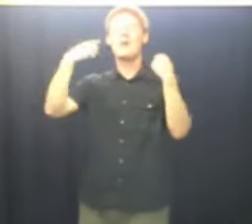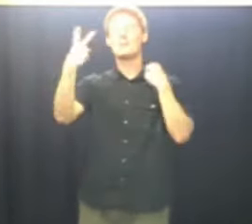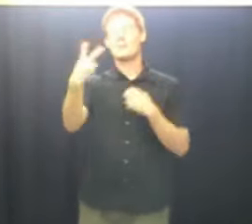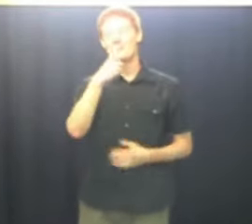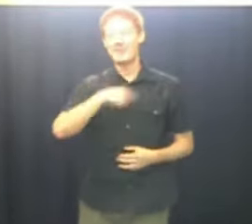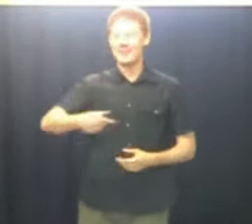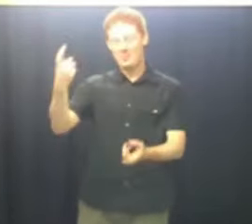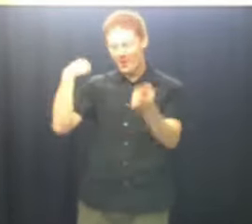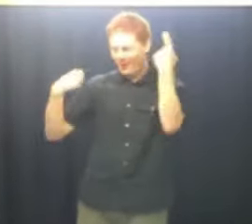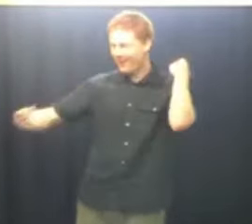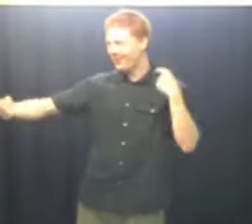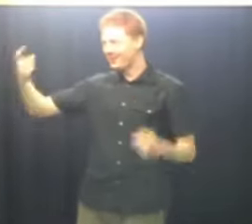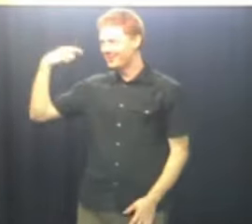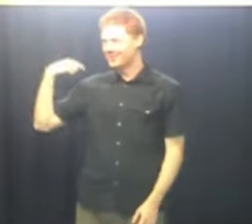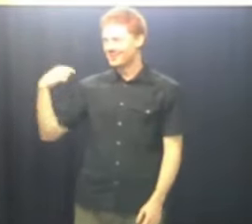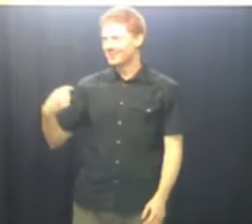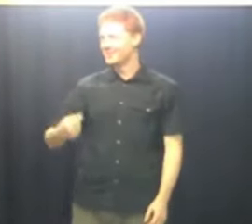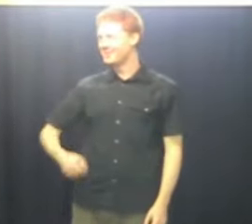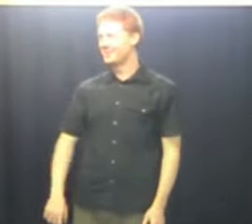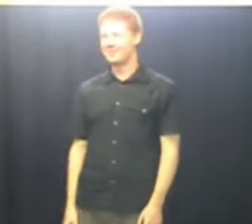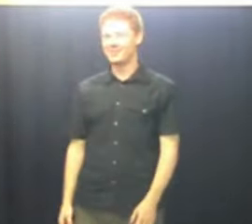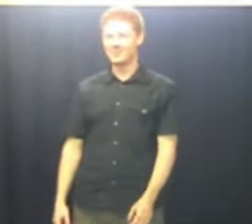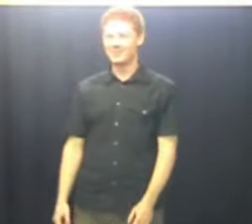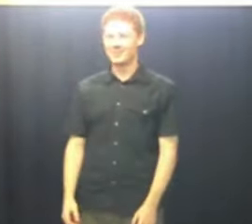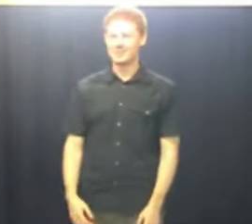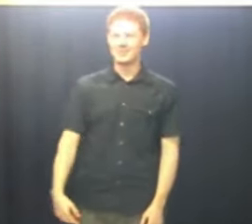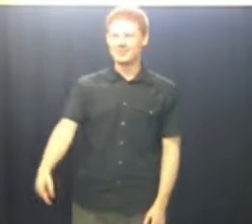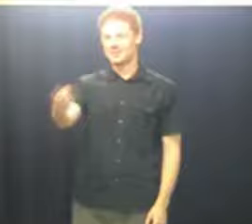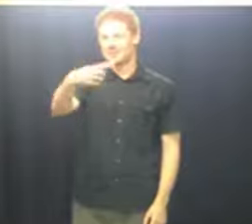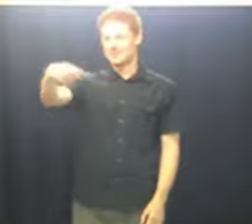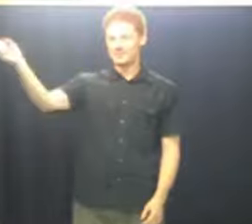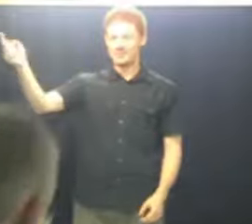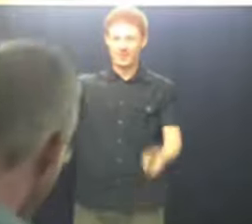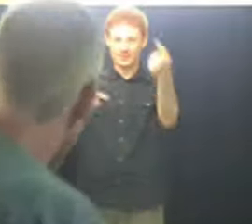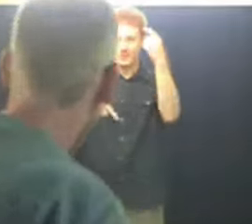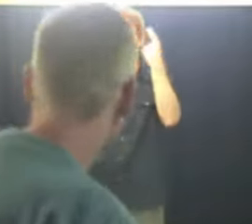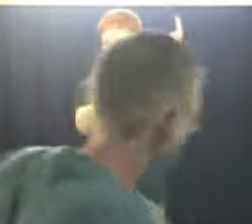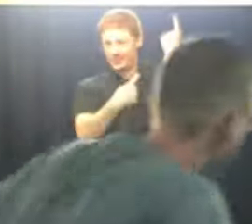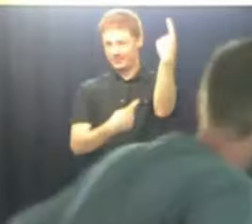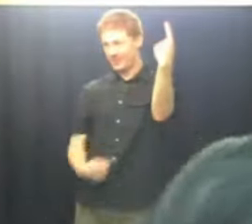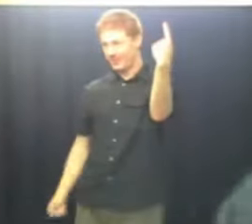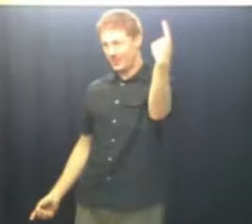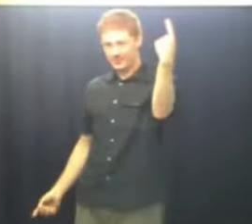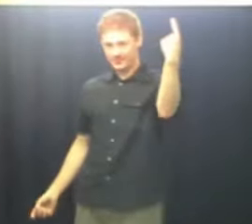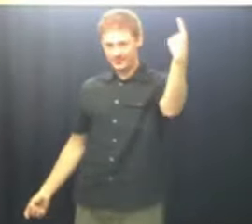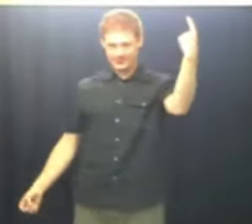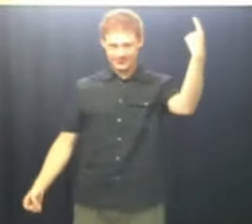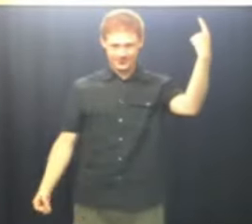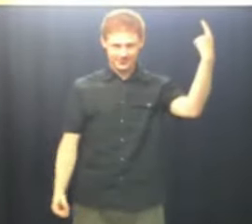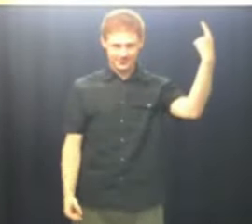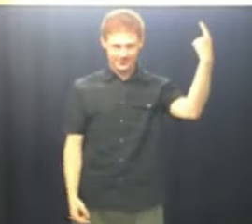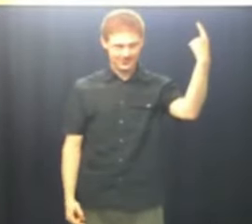We have one, thankyou. And one more